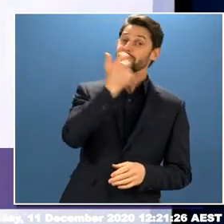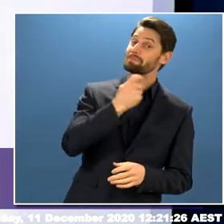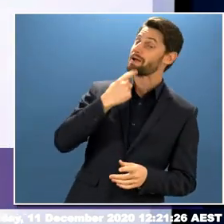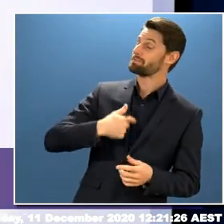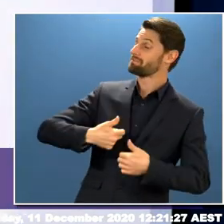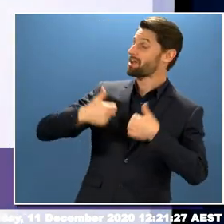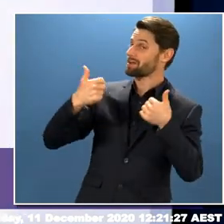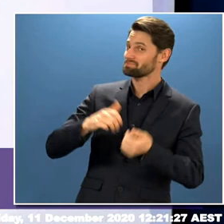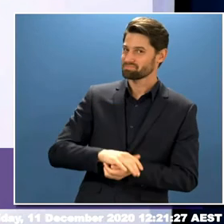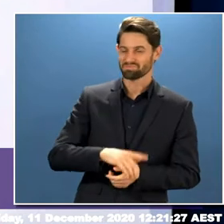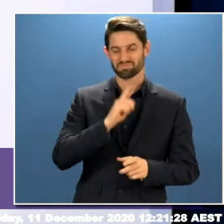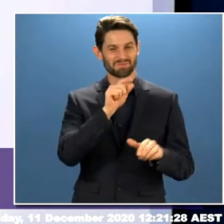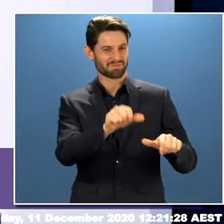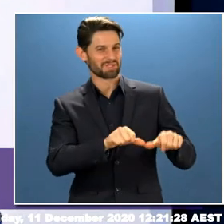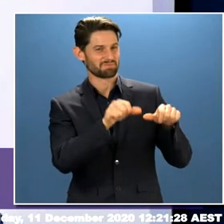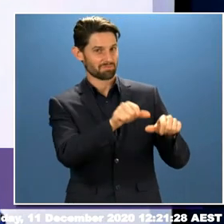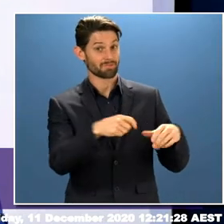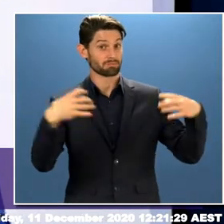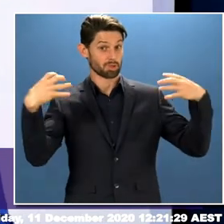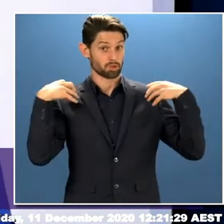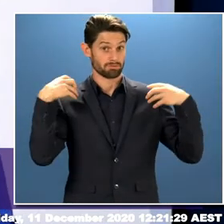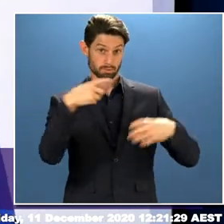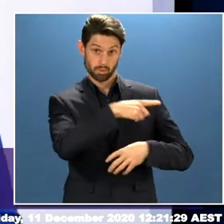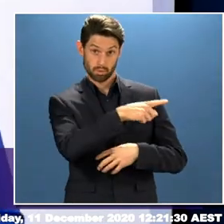Commissioners, you have a copy of Ella's statement,